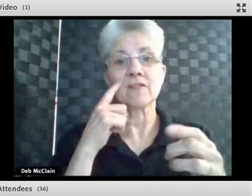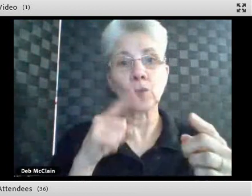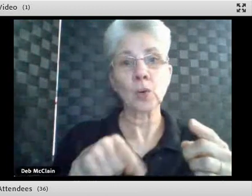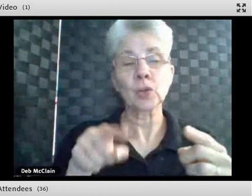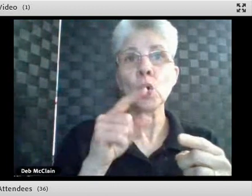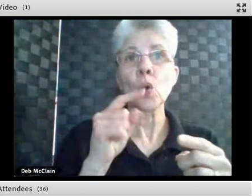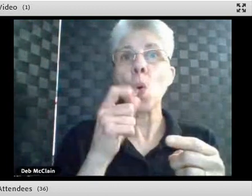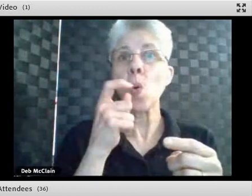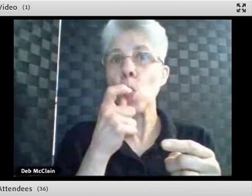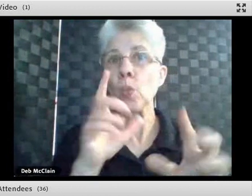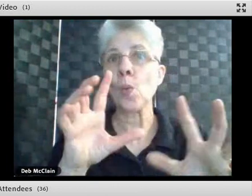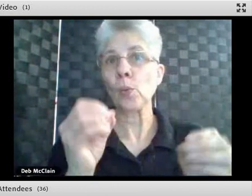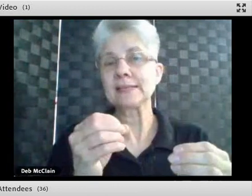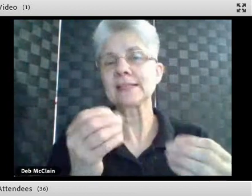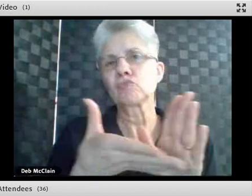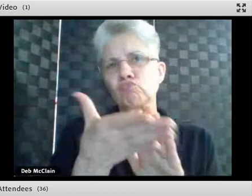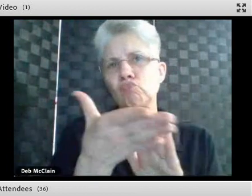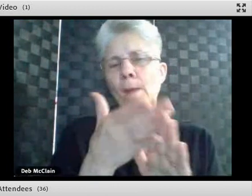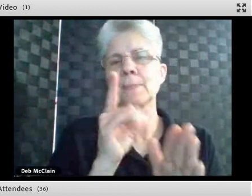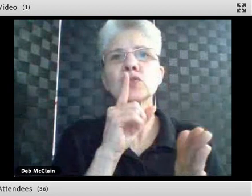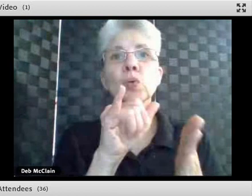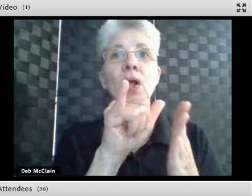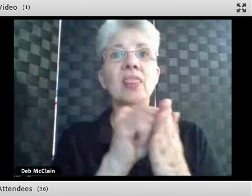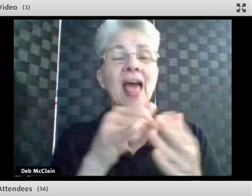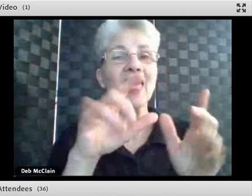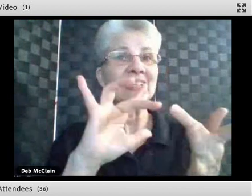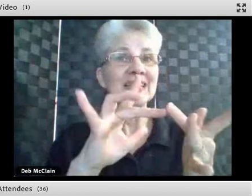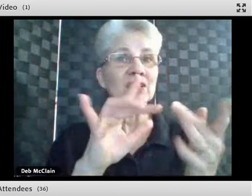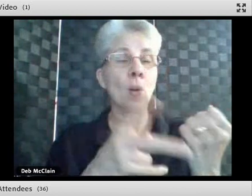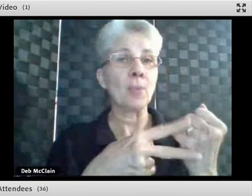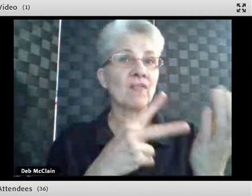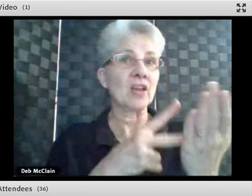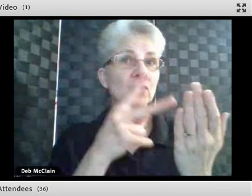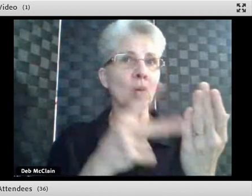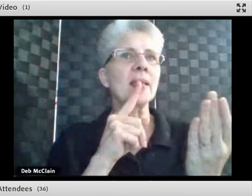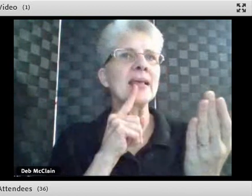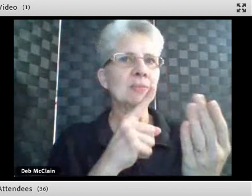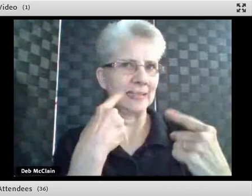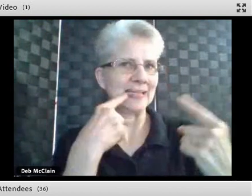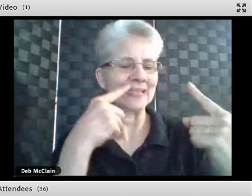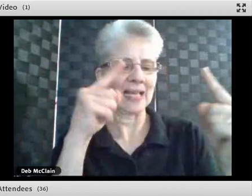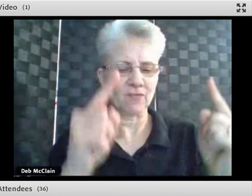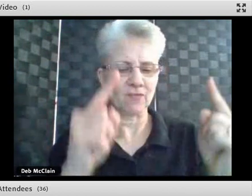or the part of your organization to make sure that the digital preservation program is being successful.